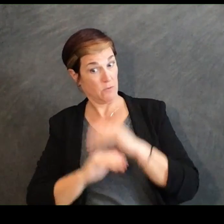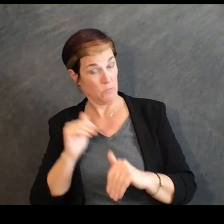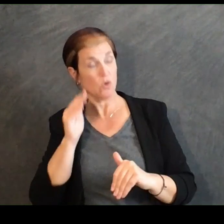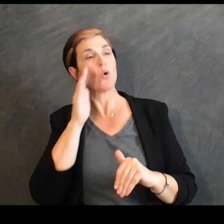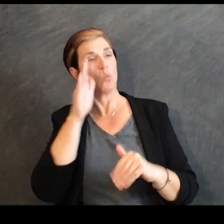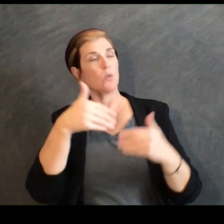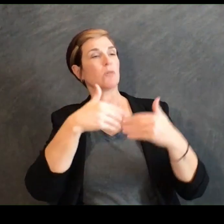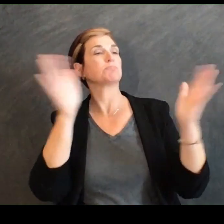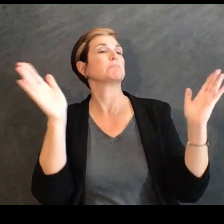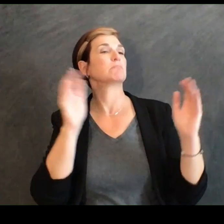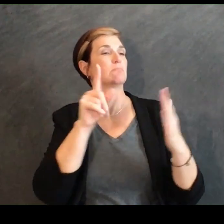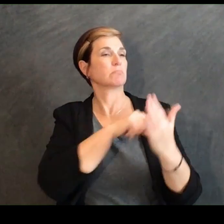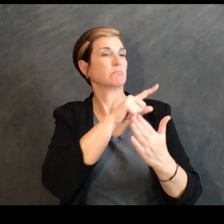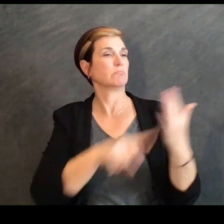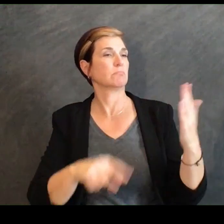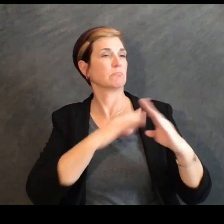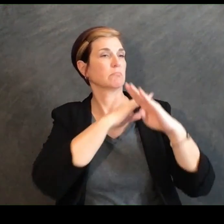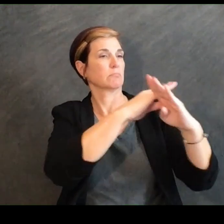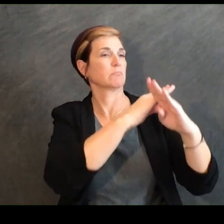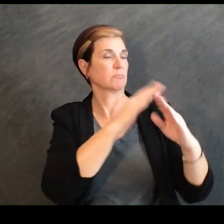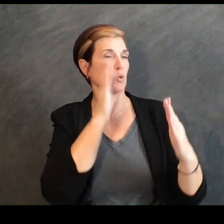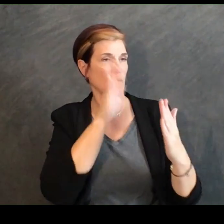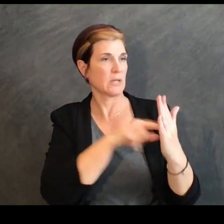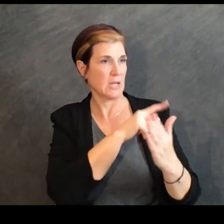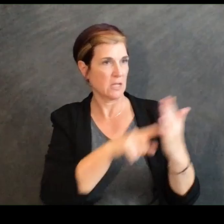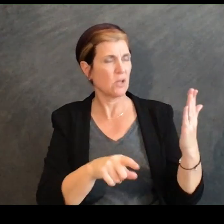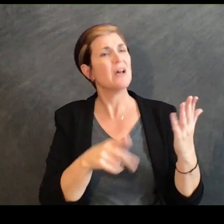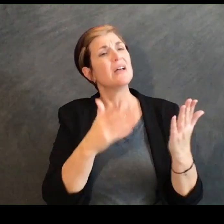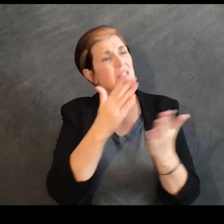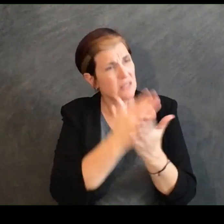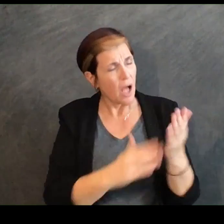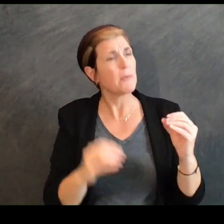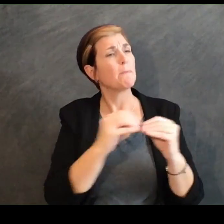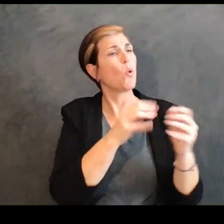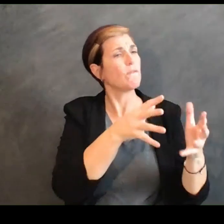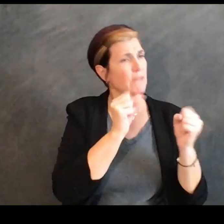really moving along rapidly we hope to be able to open things up as quickly as